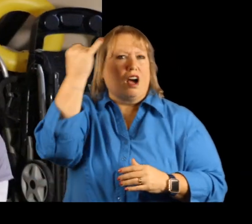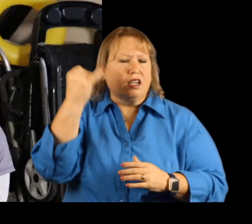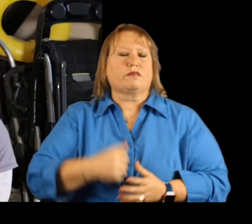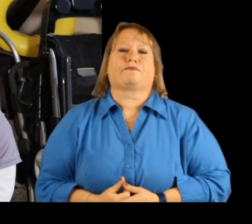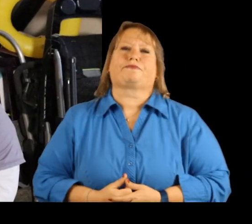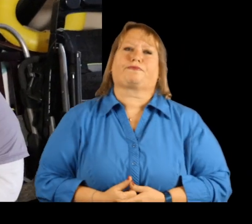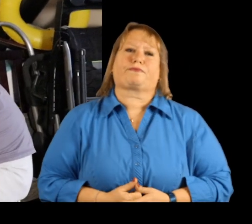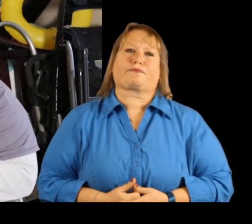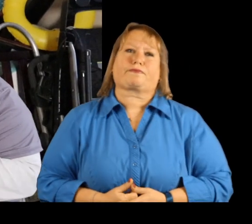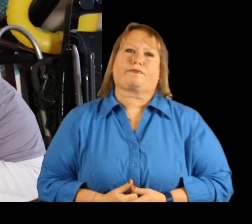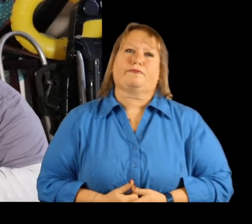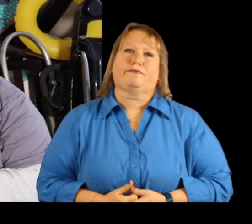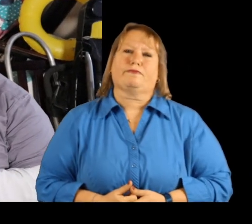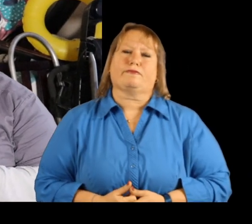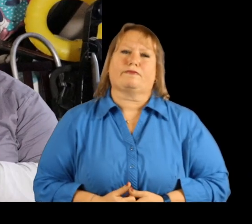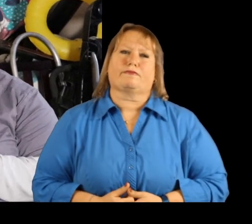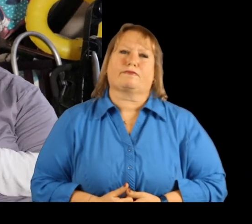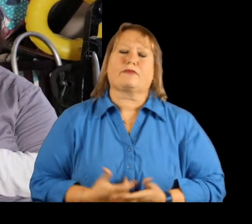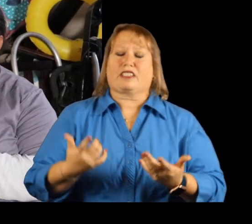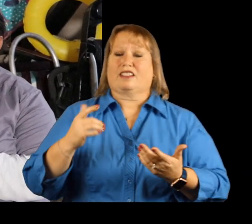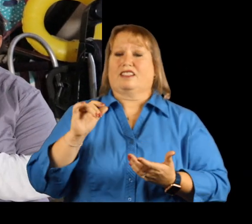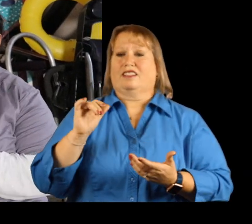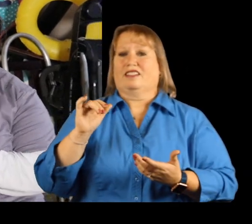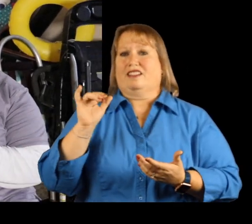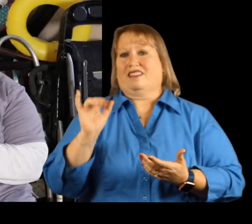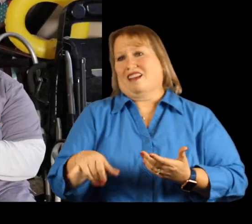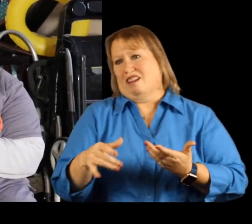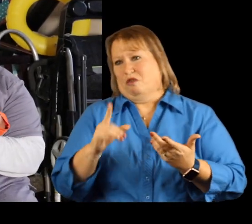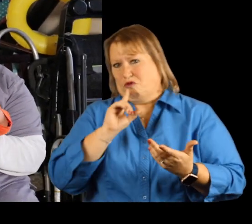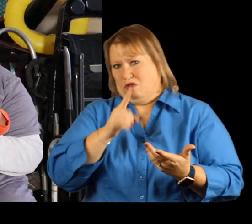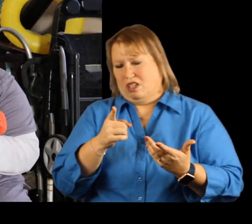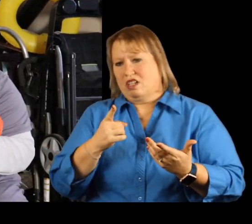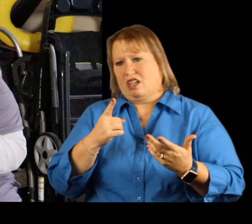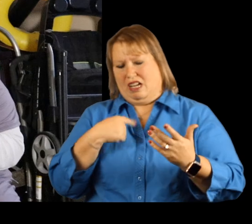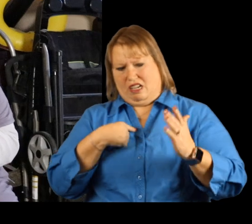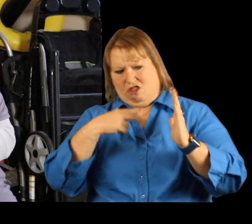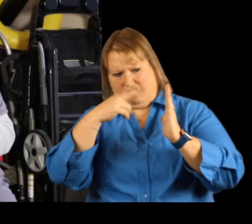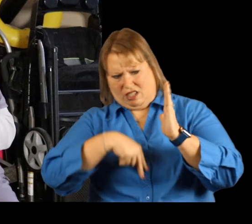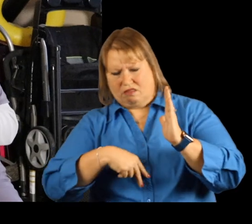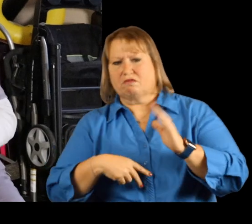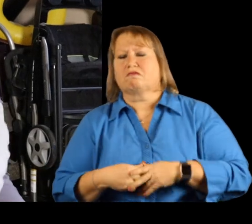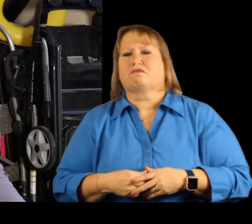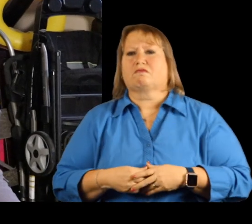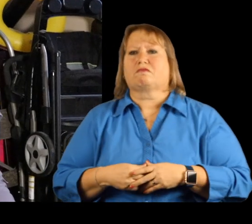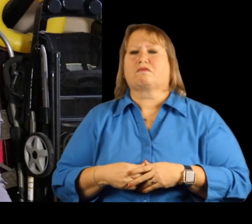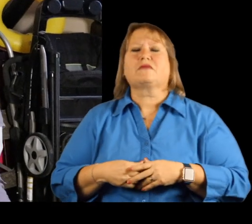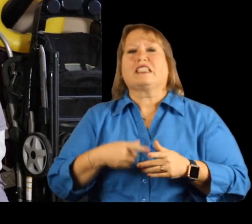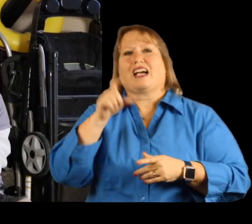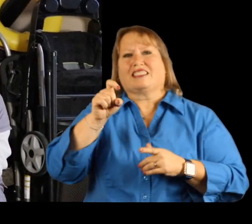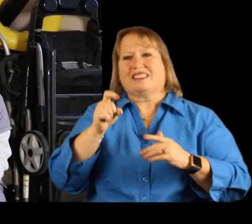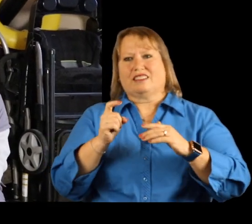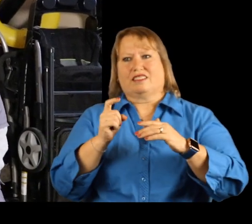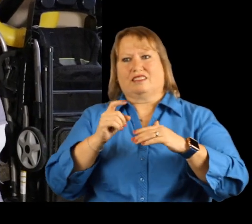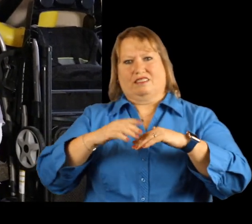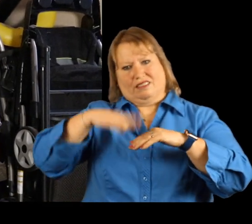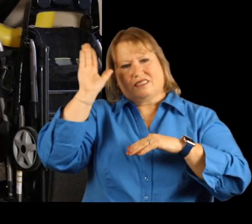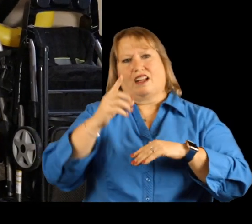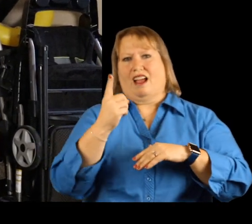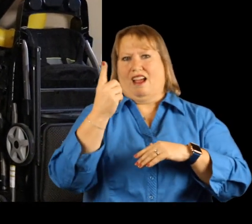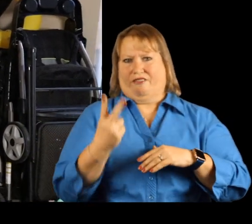So, with this particular test, basically you have to get over half of the...he has to get over half of the